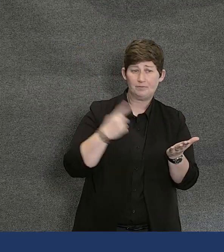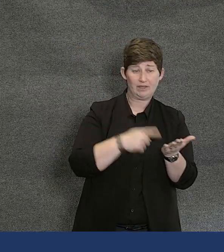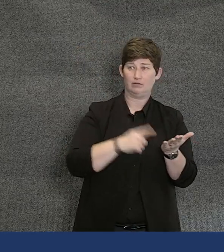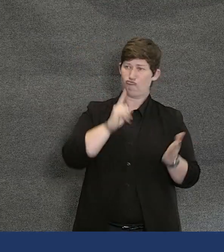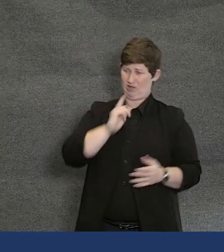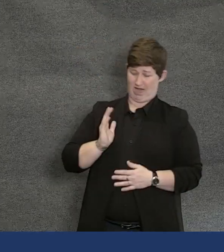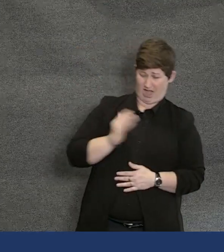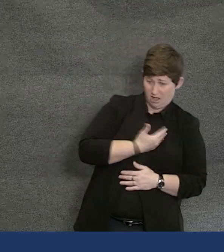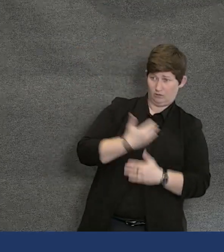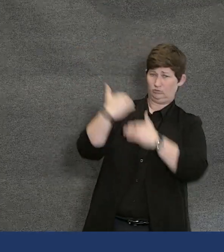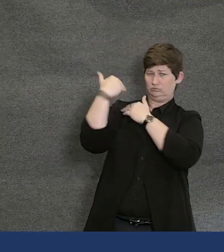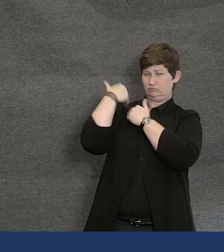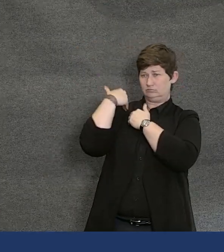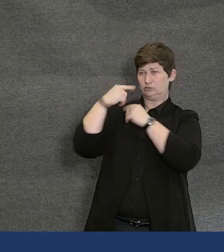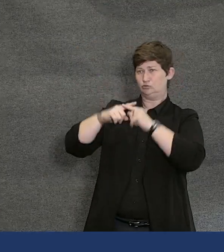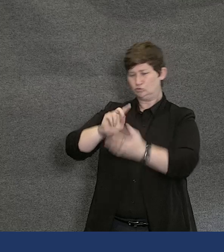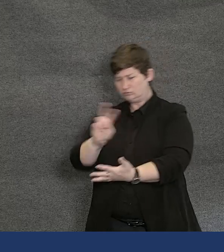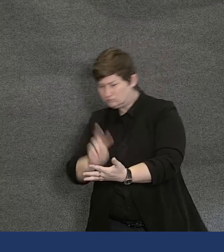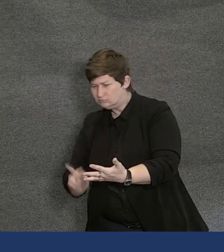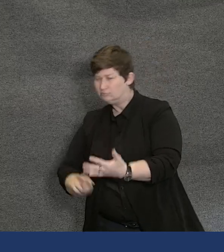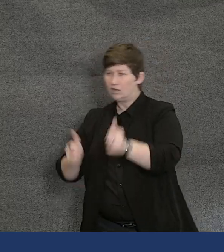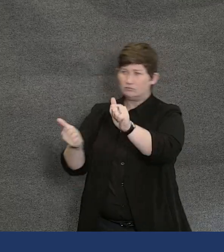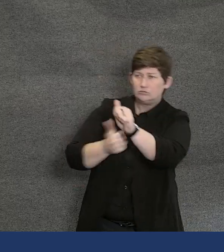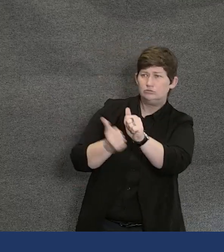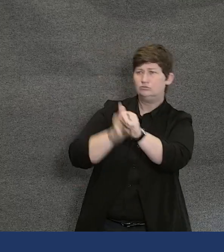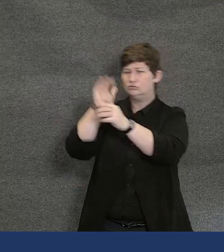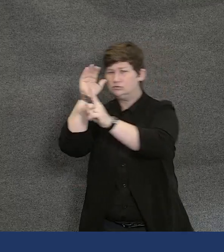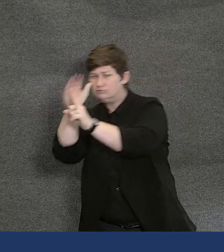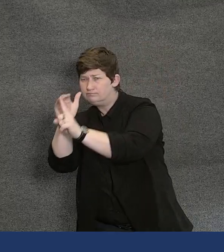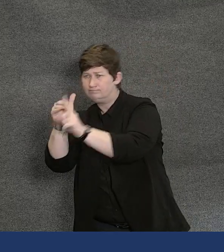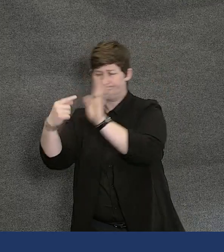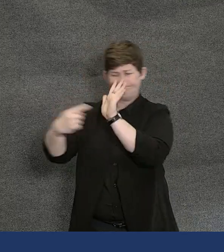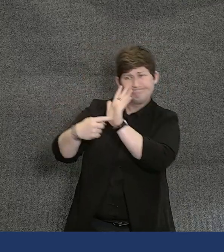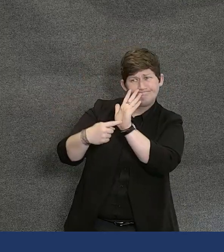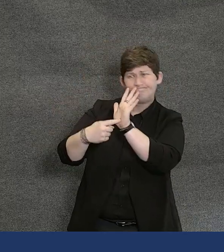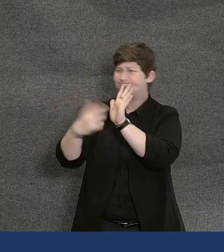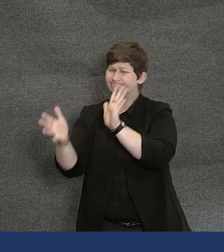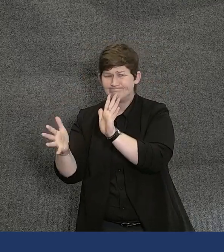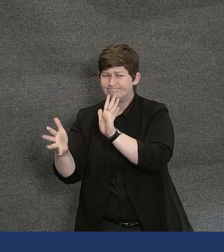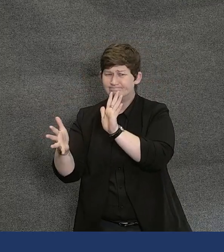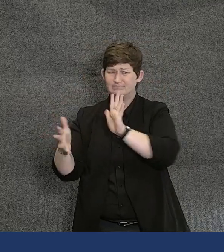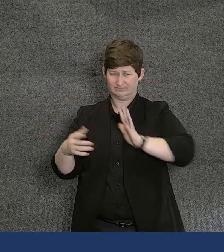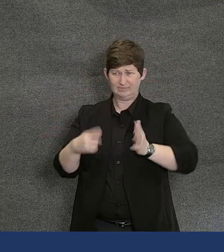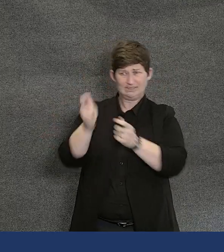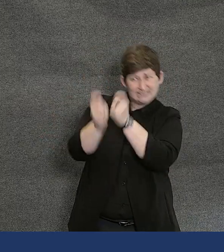to reach out to them. And so that is regardless of political party.